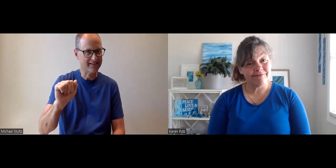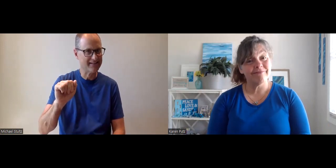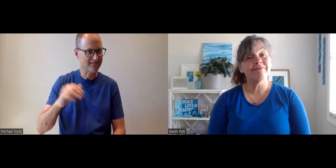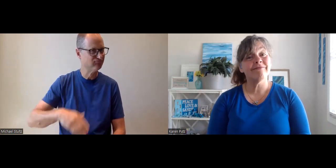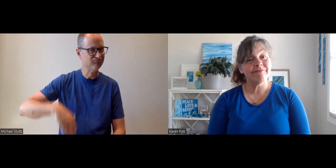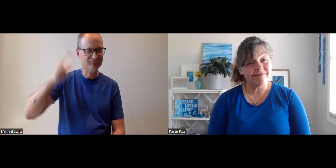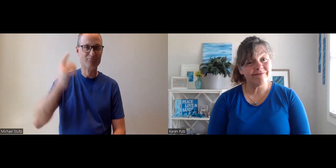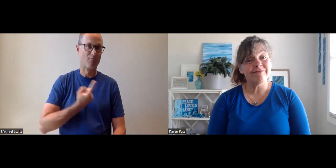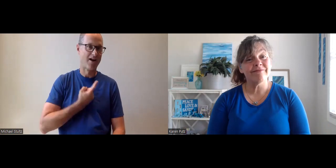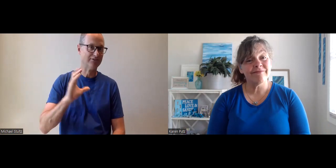I grew up as an only child.